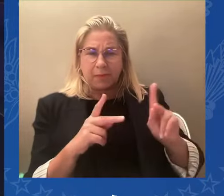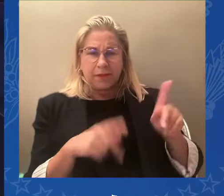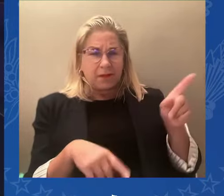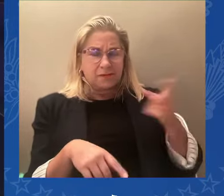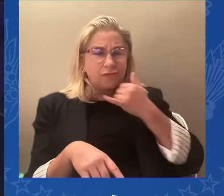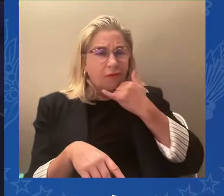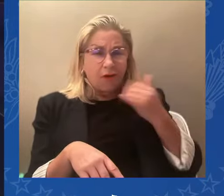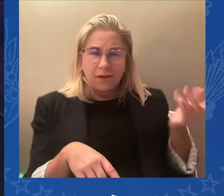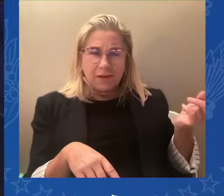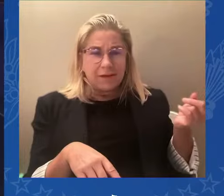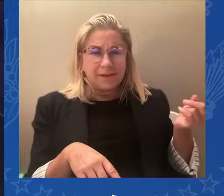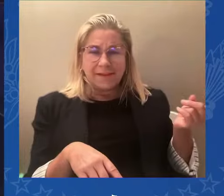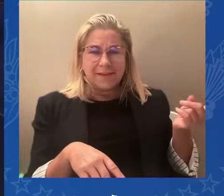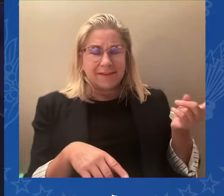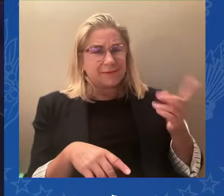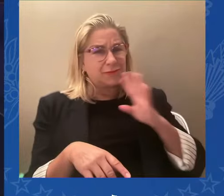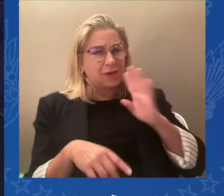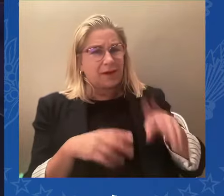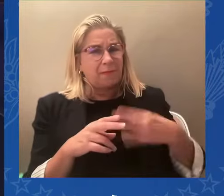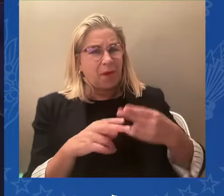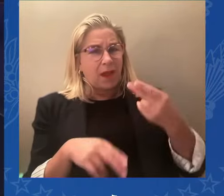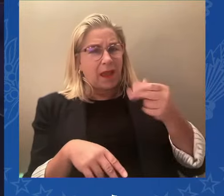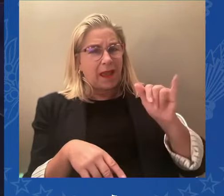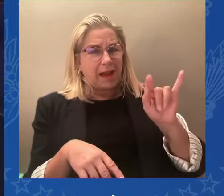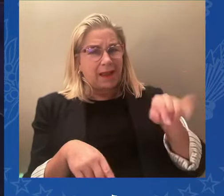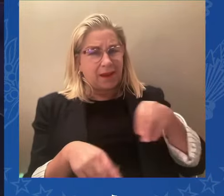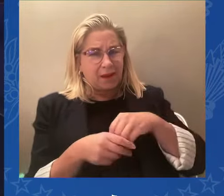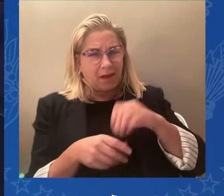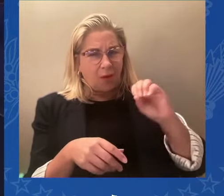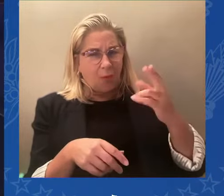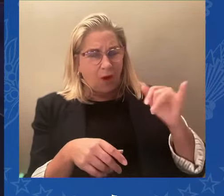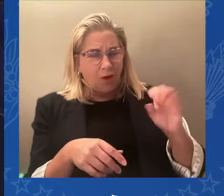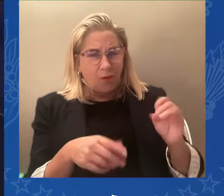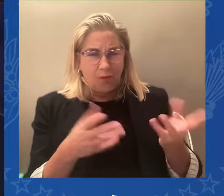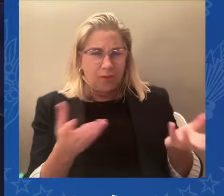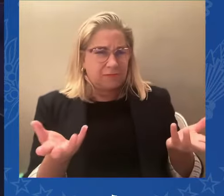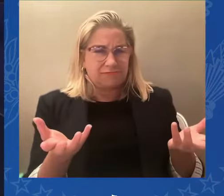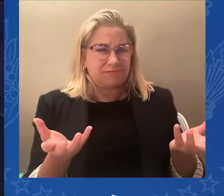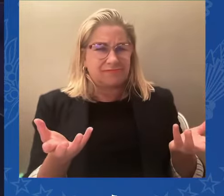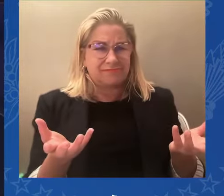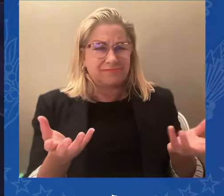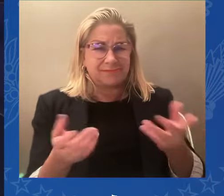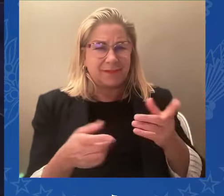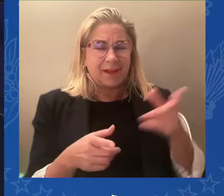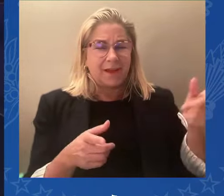Folks, to win this battle for the soul of the nation, we have to preserve our democracy.